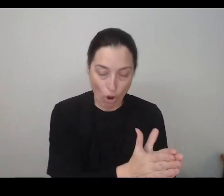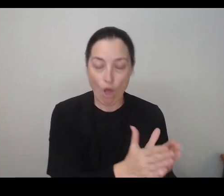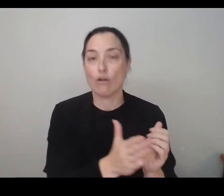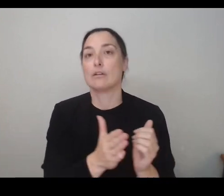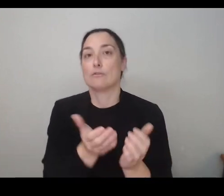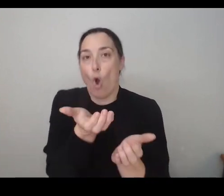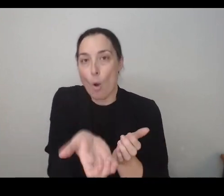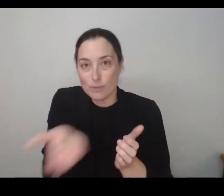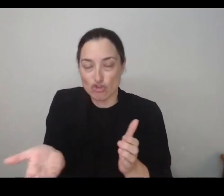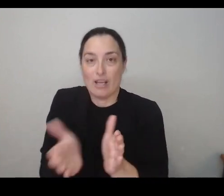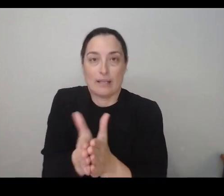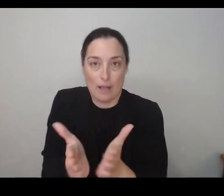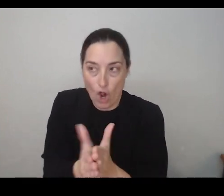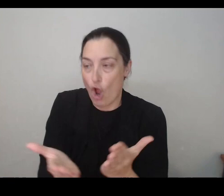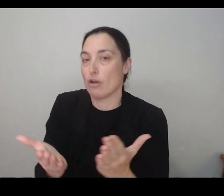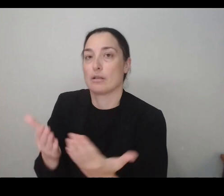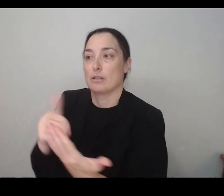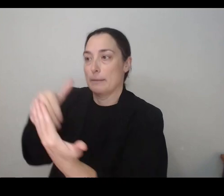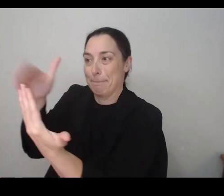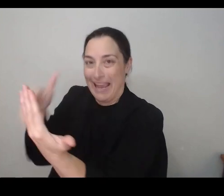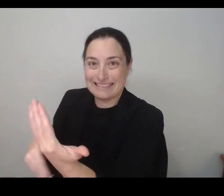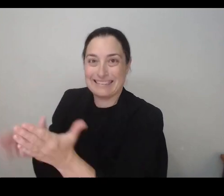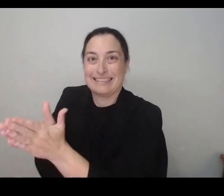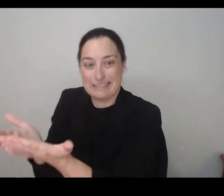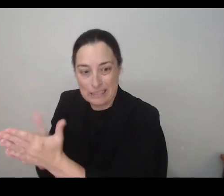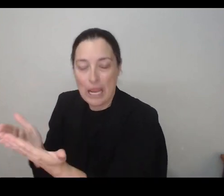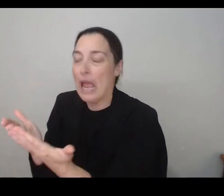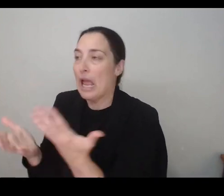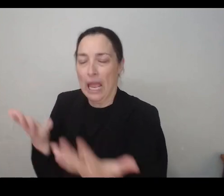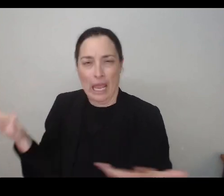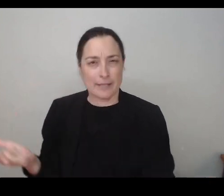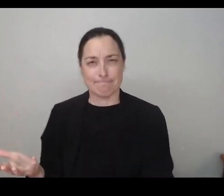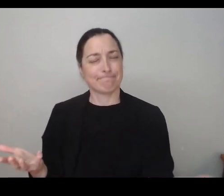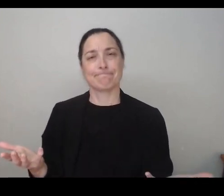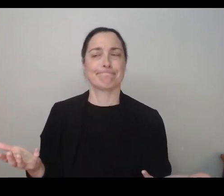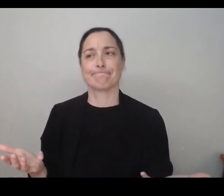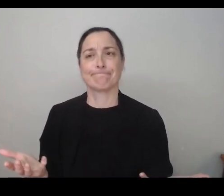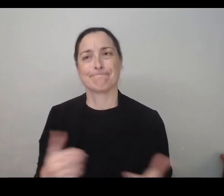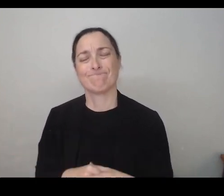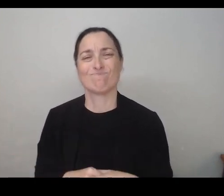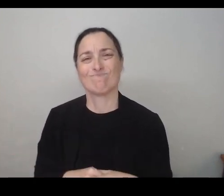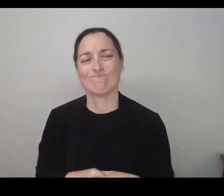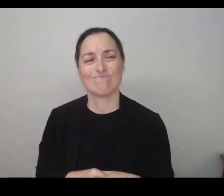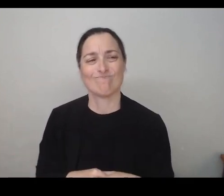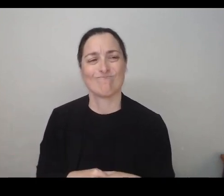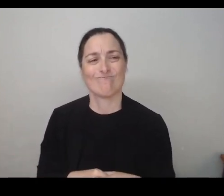and for not exactly for the drawing, for example. So, to have everything together,